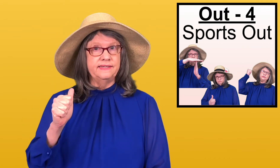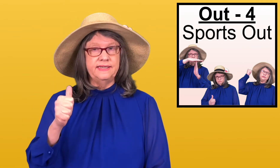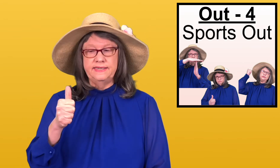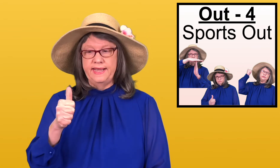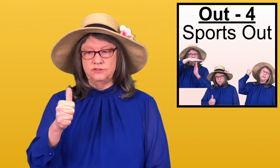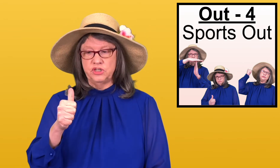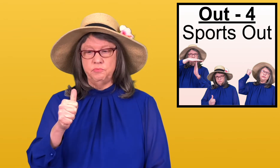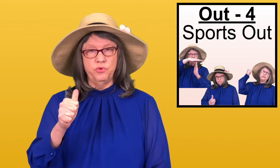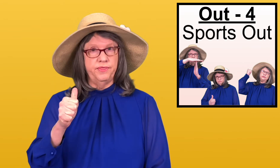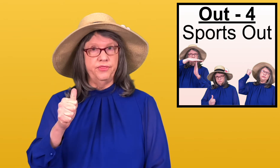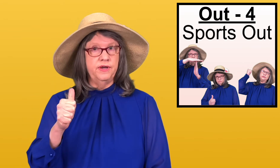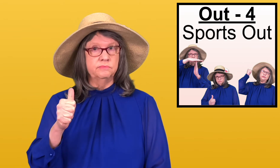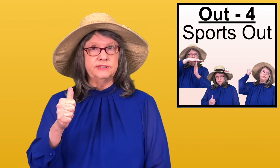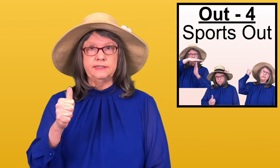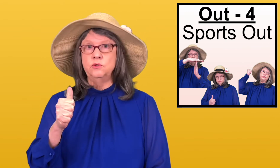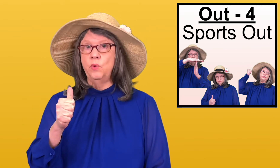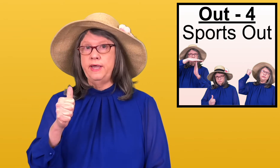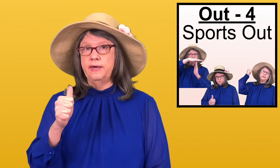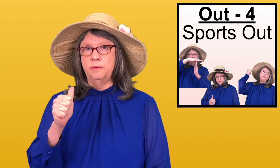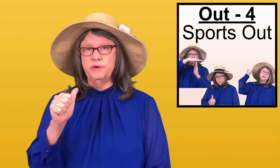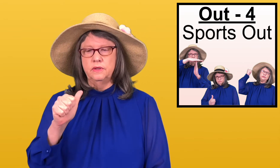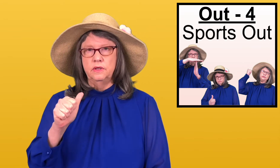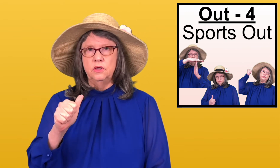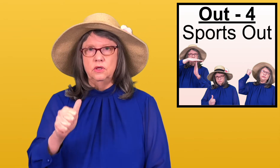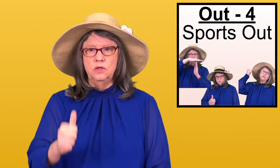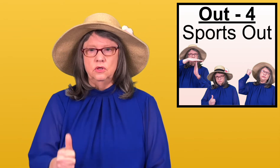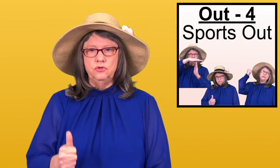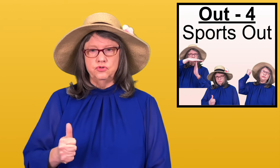10 handshape, with the thumb sticking way up, you start